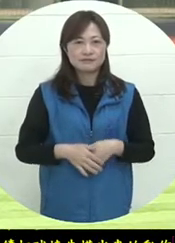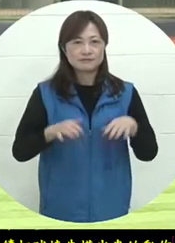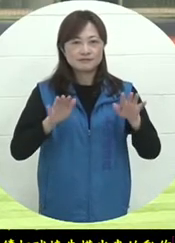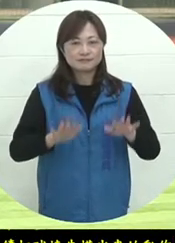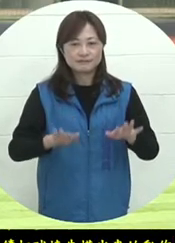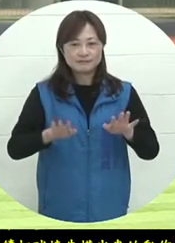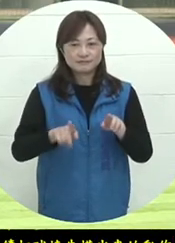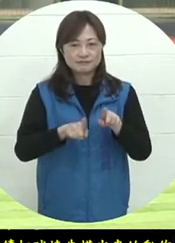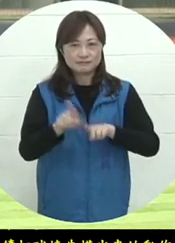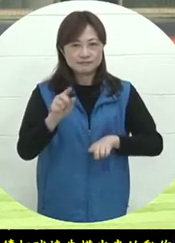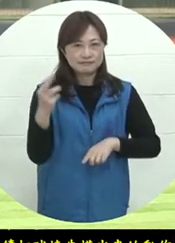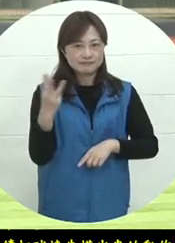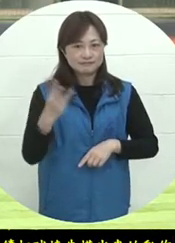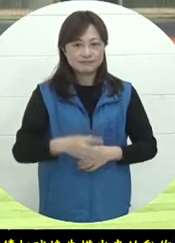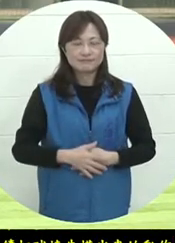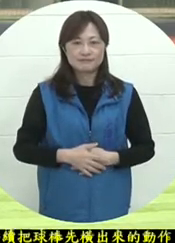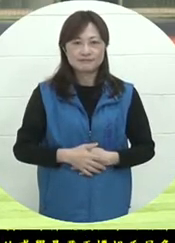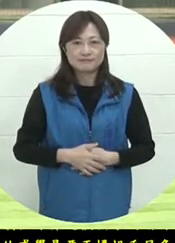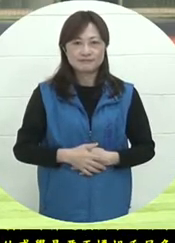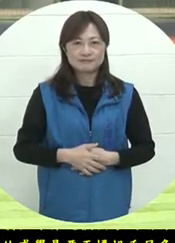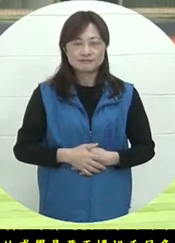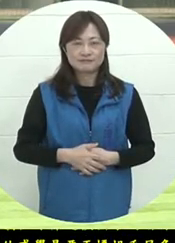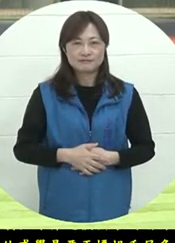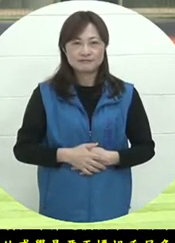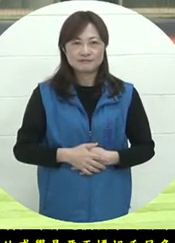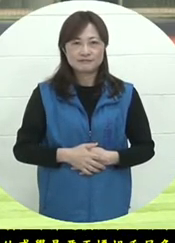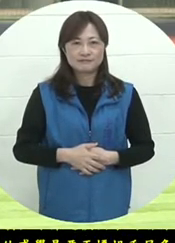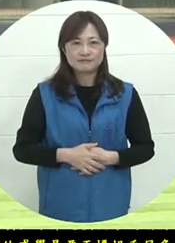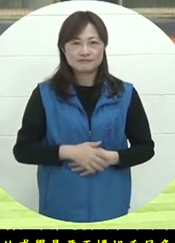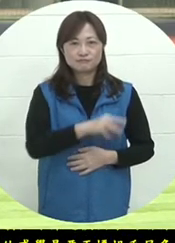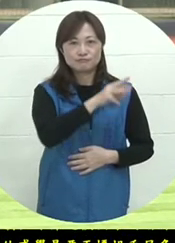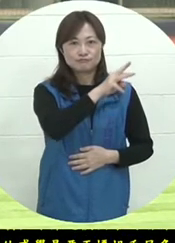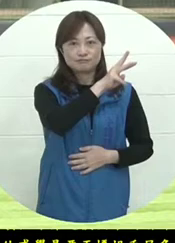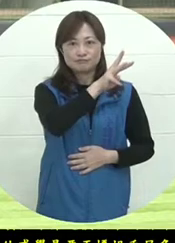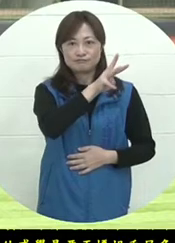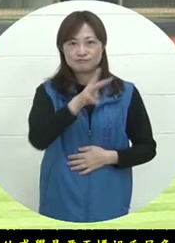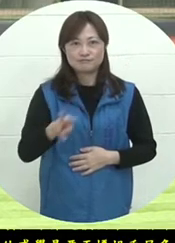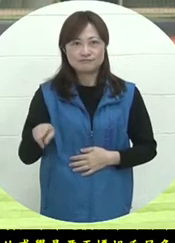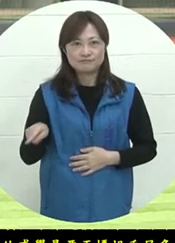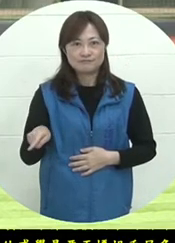today's Japanese hitters feel that they can hit Anderson's ball